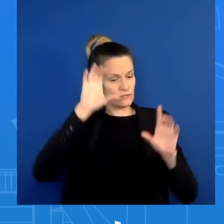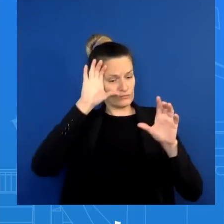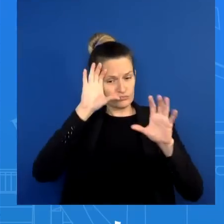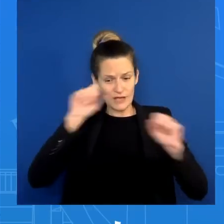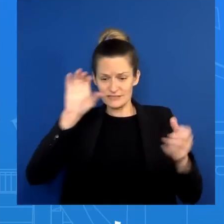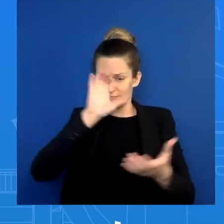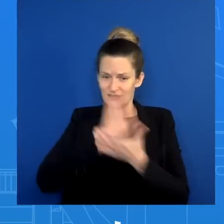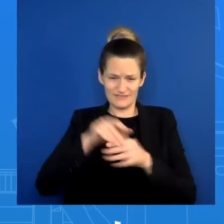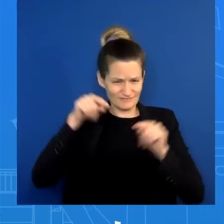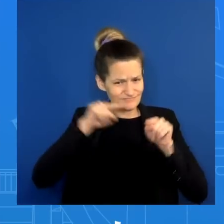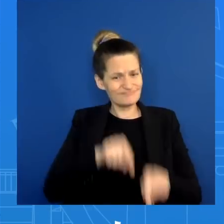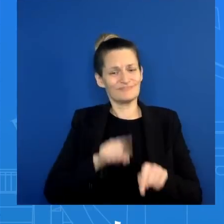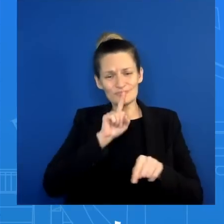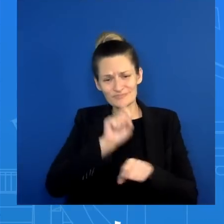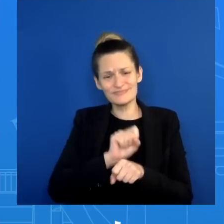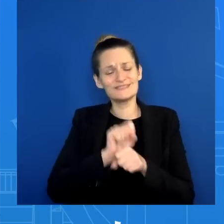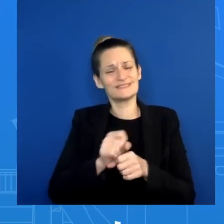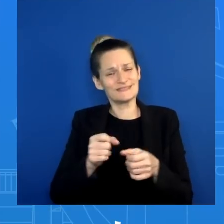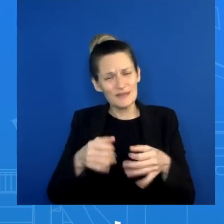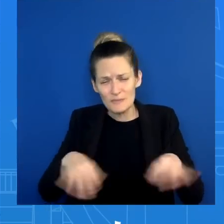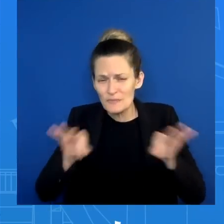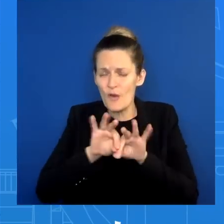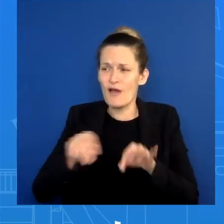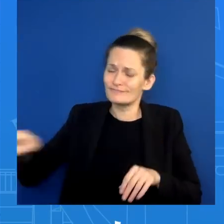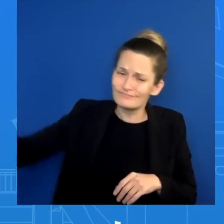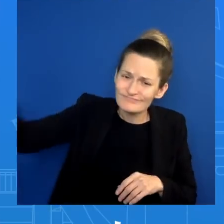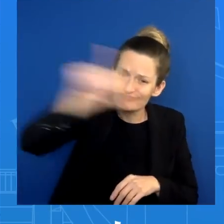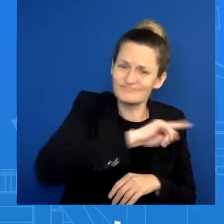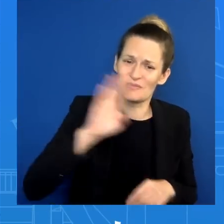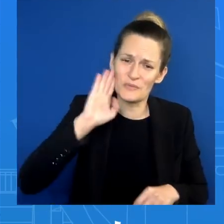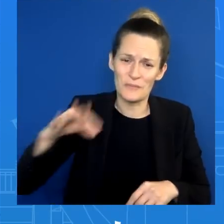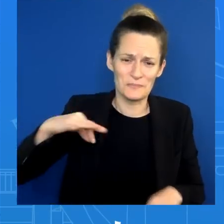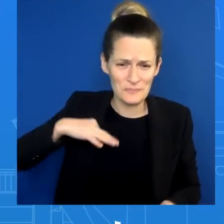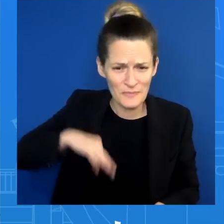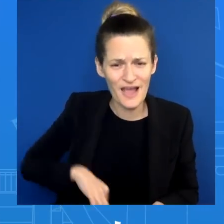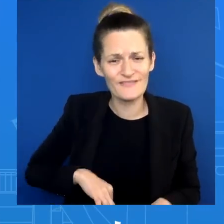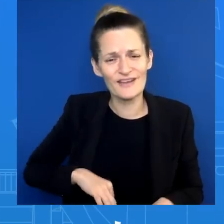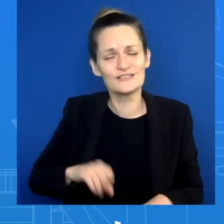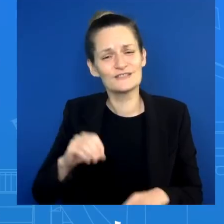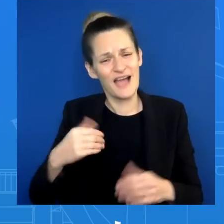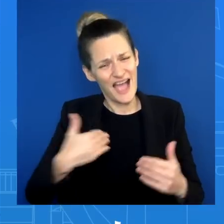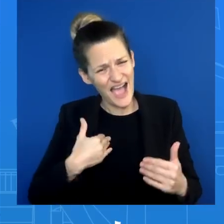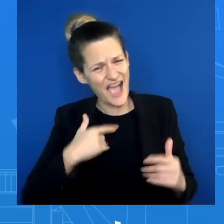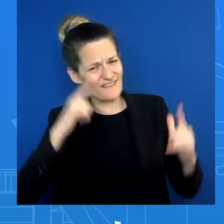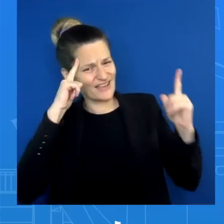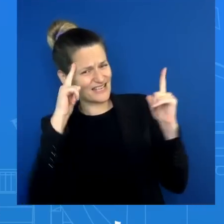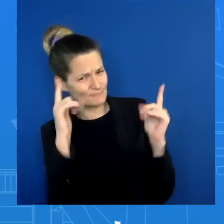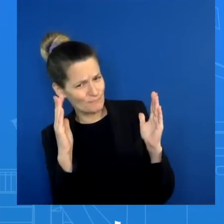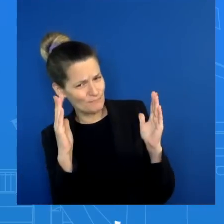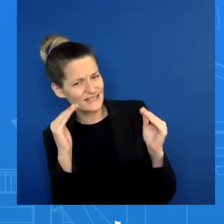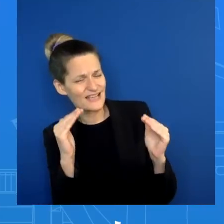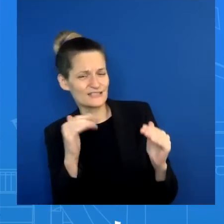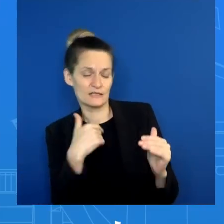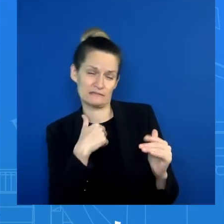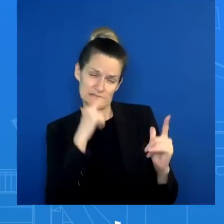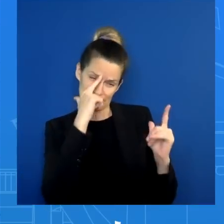We're anticipating 43 million people who will get some relief here. And so that is going to be up to Secretary Cardona.